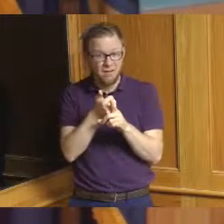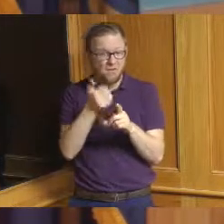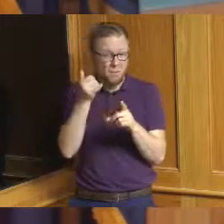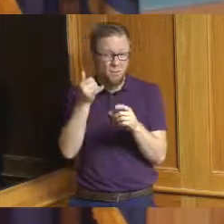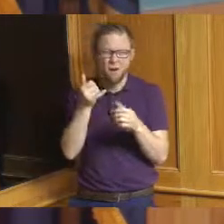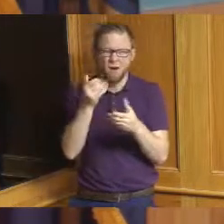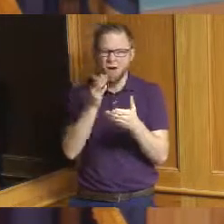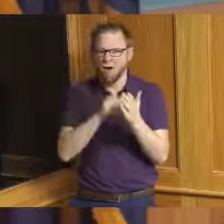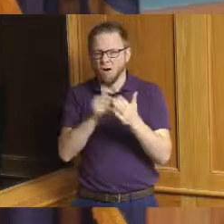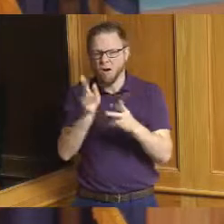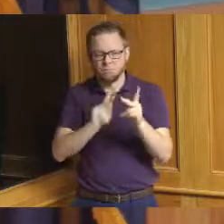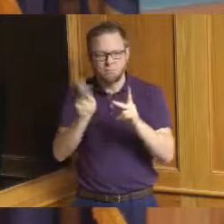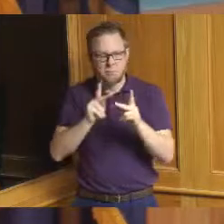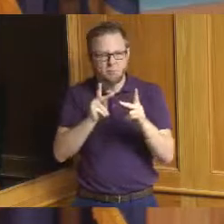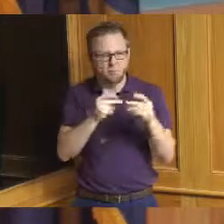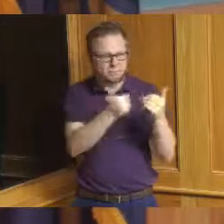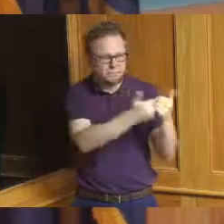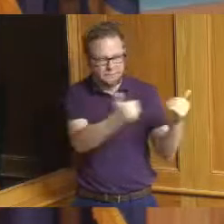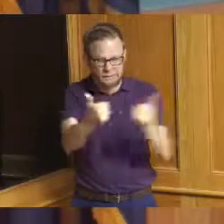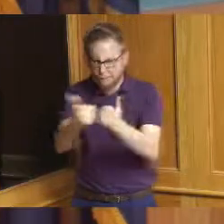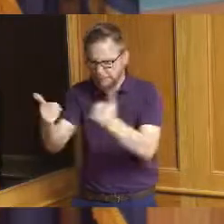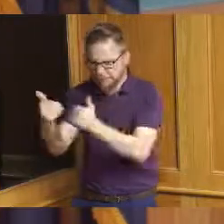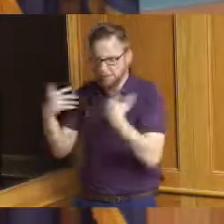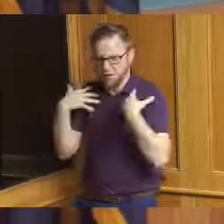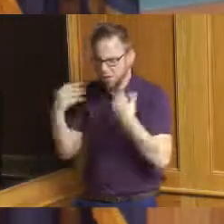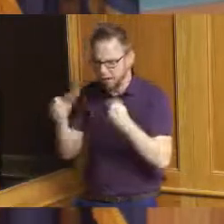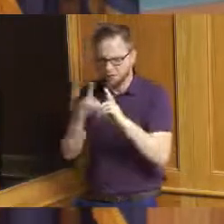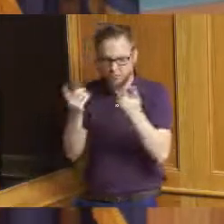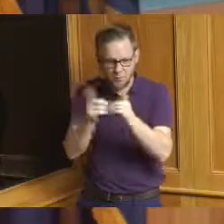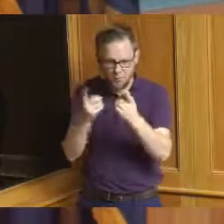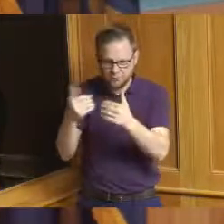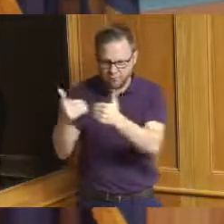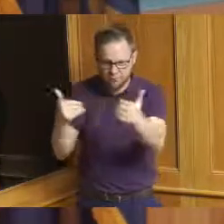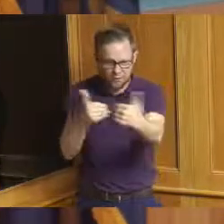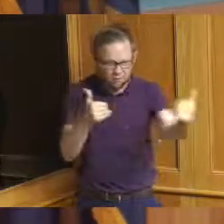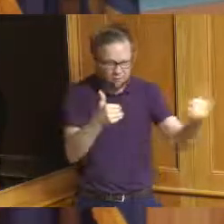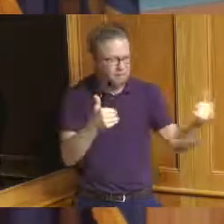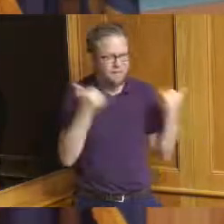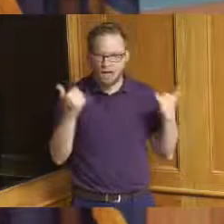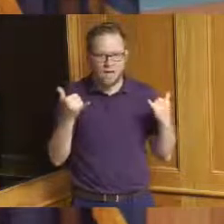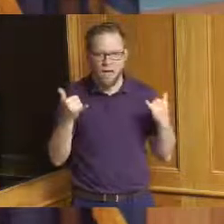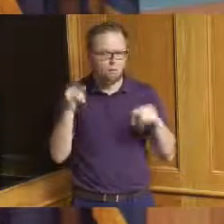you know all Health Commissioners working together all the jurisdictions hospital systems